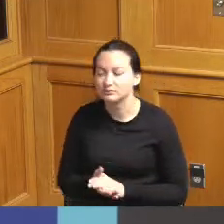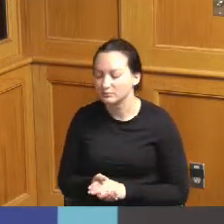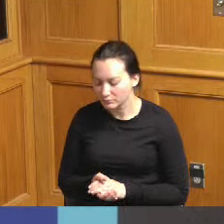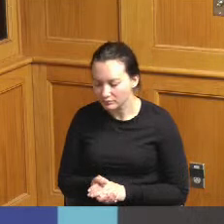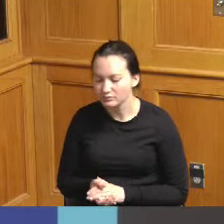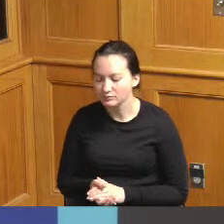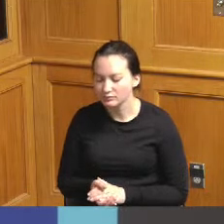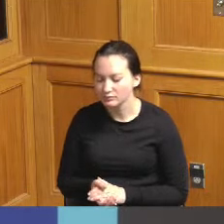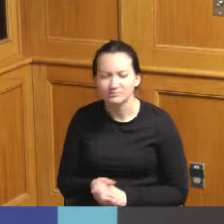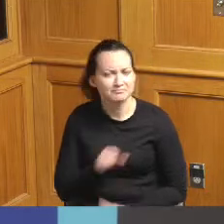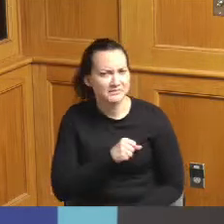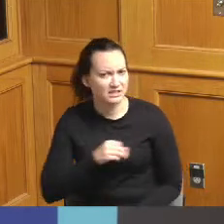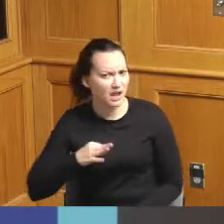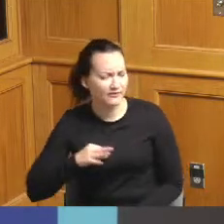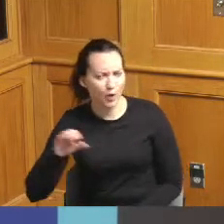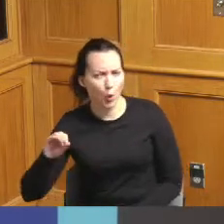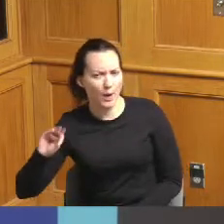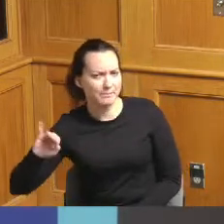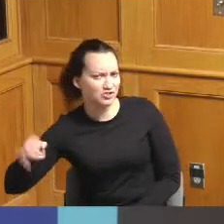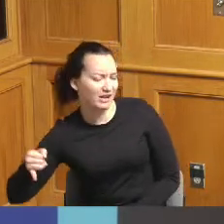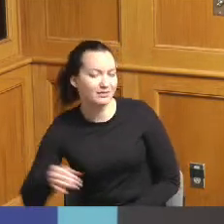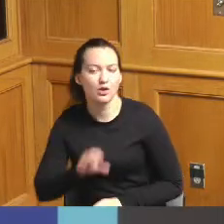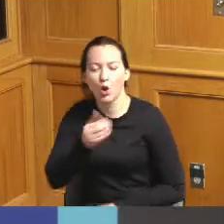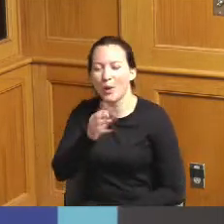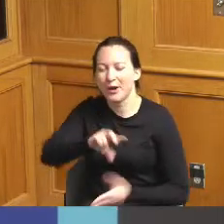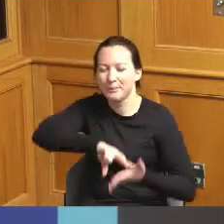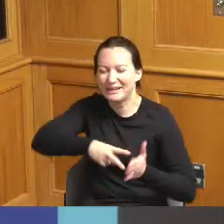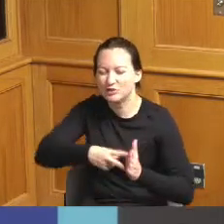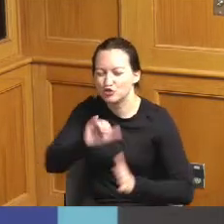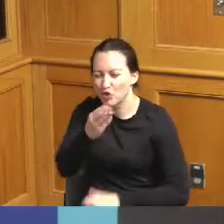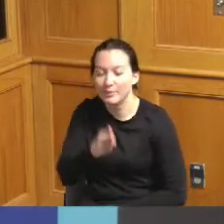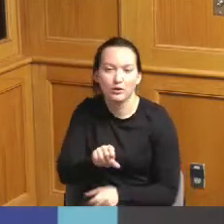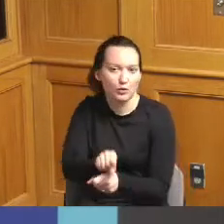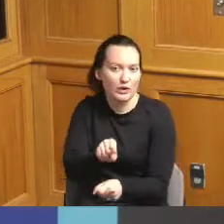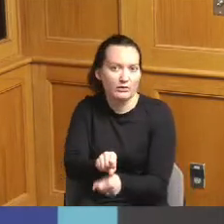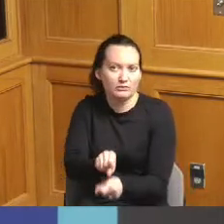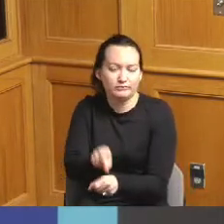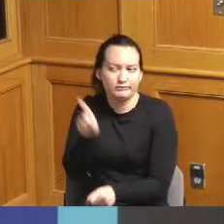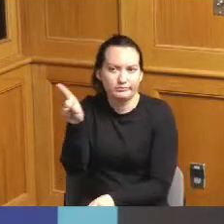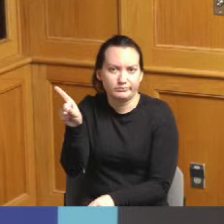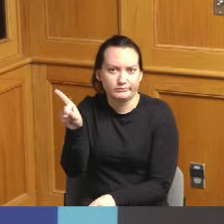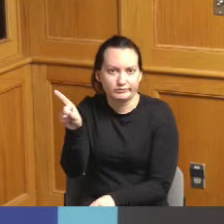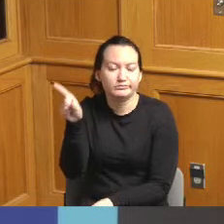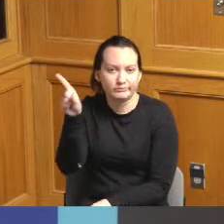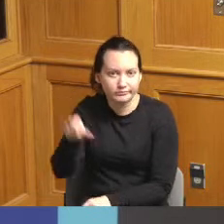and those staff are at OMJ these are all means job staff that also work at a at Ohio Means job but